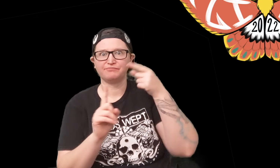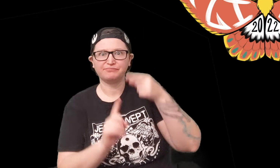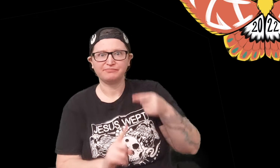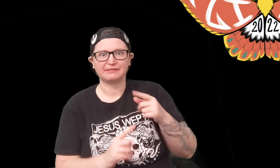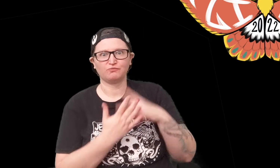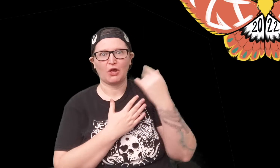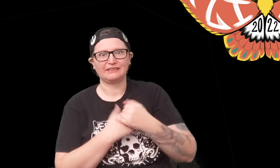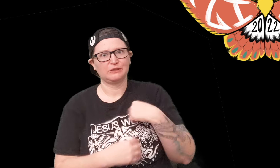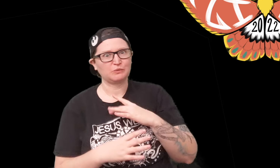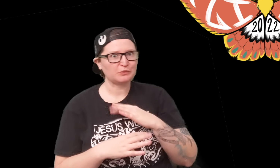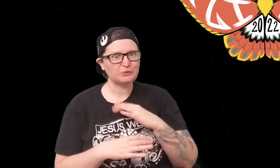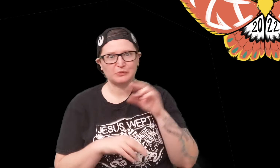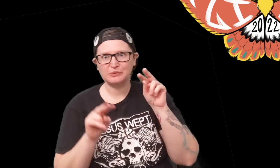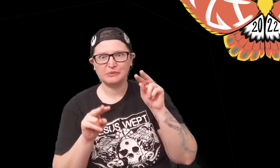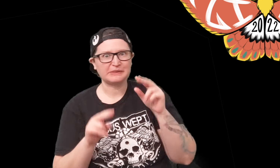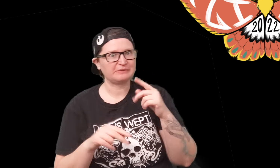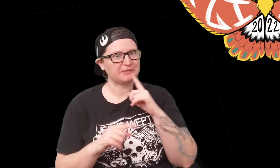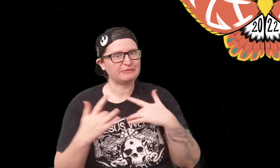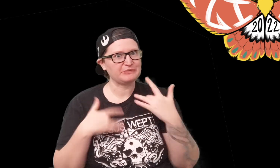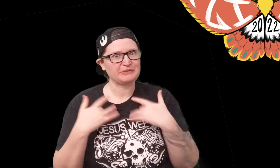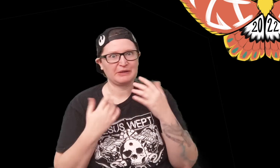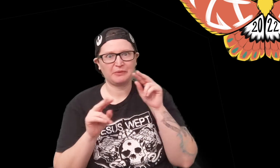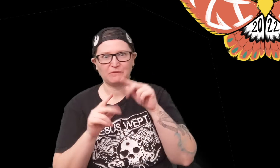so those are just some of the different projects that I'm really looking forward